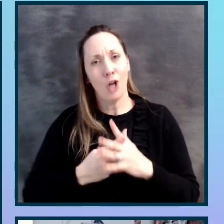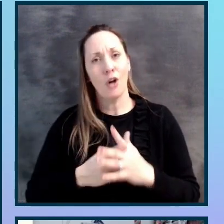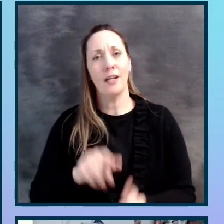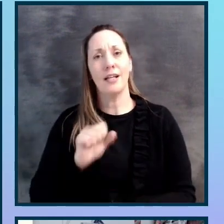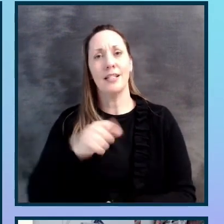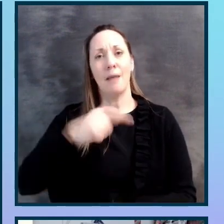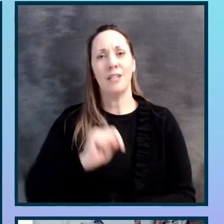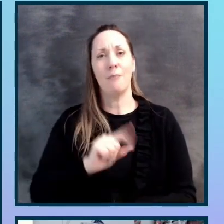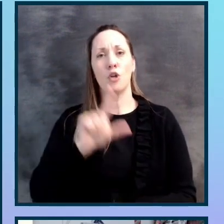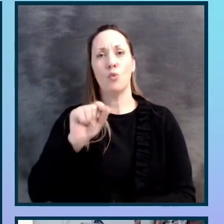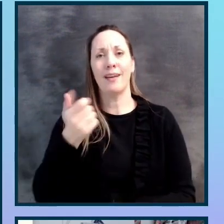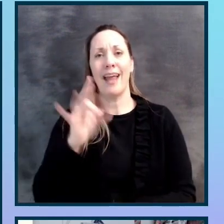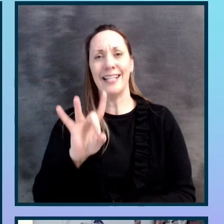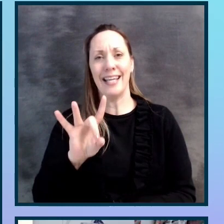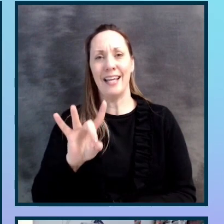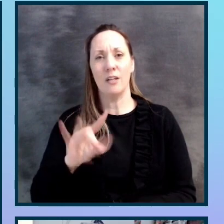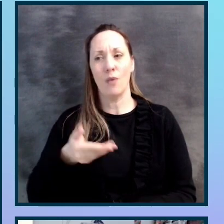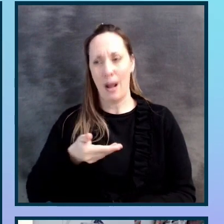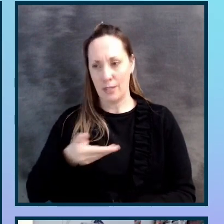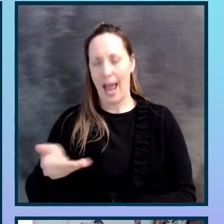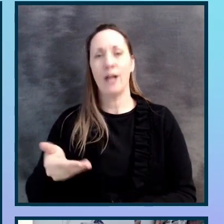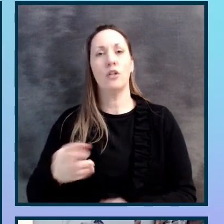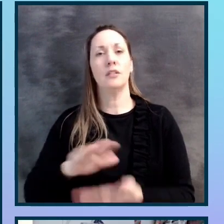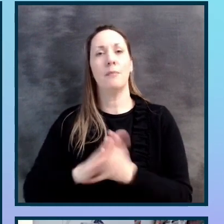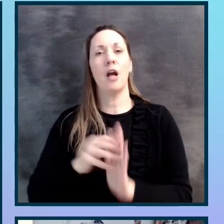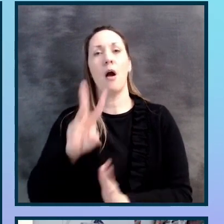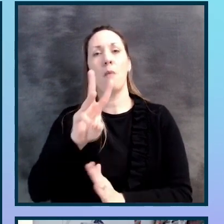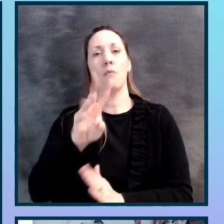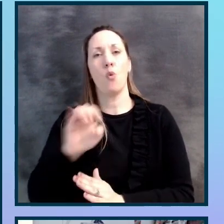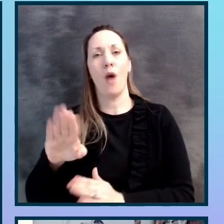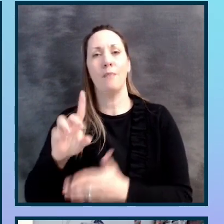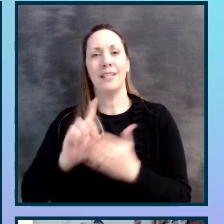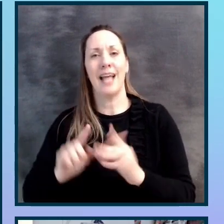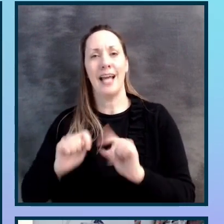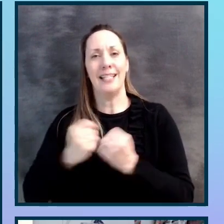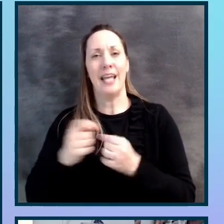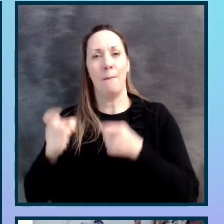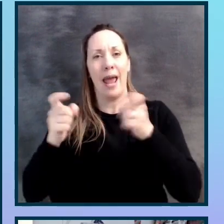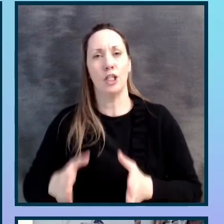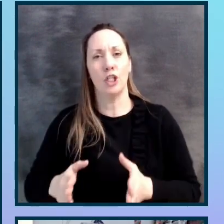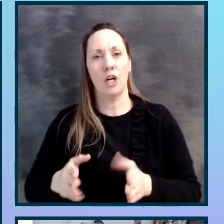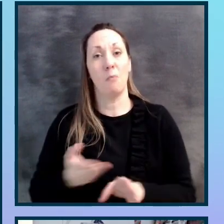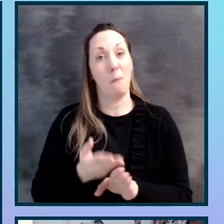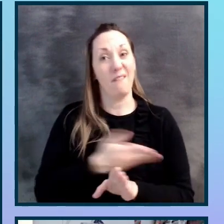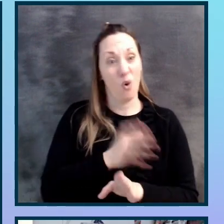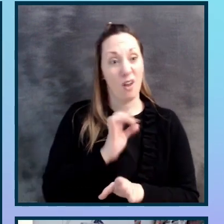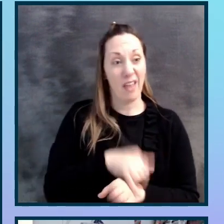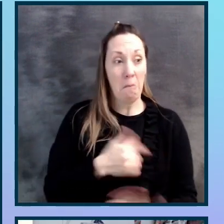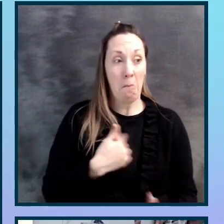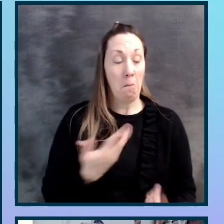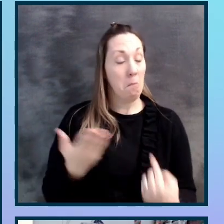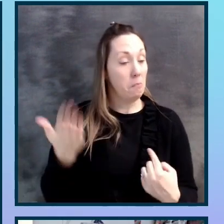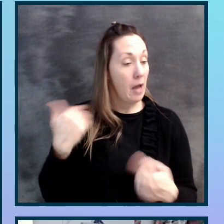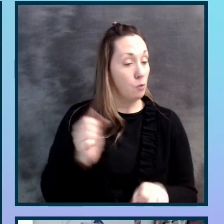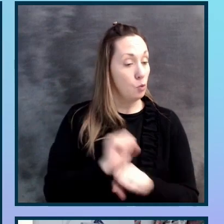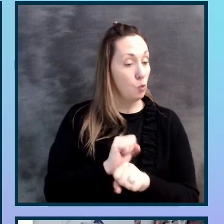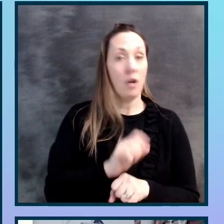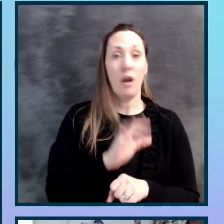when I was hired to be the web design team manager. Prior to coming to Learning A-Z, I had been working as a freelance graphic designer